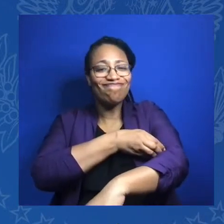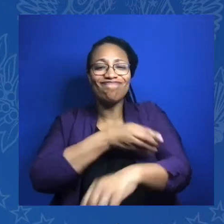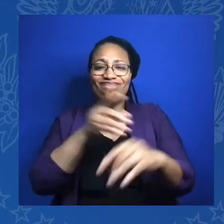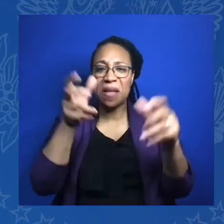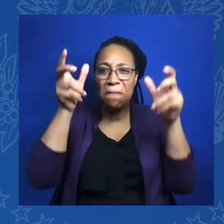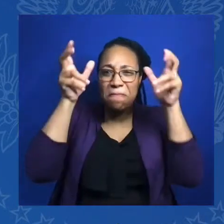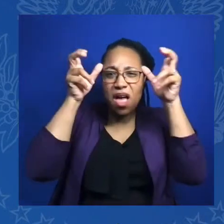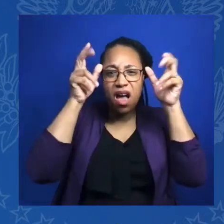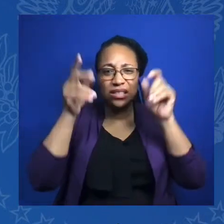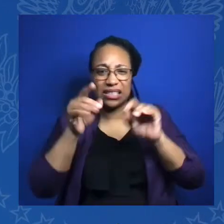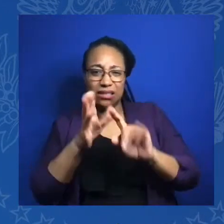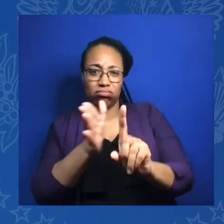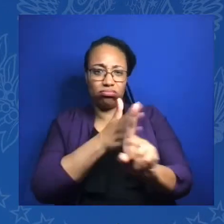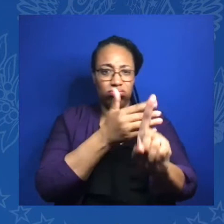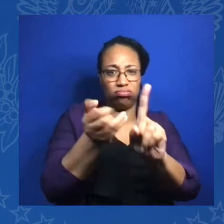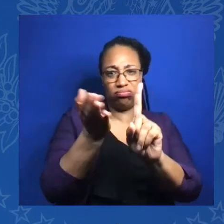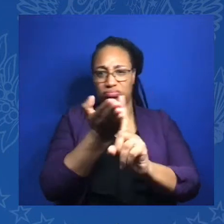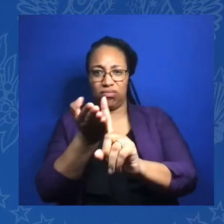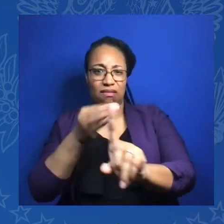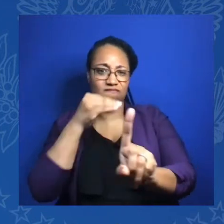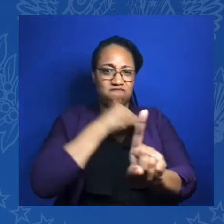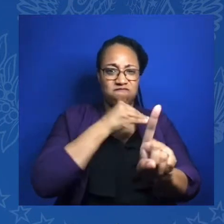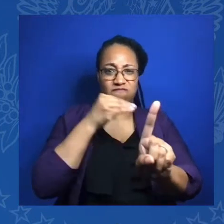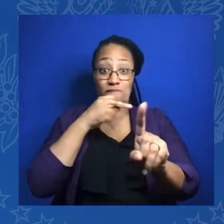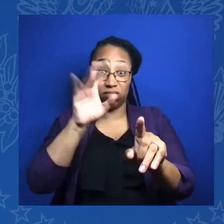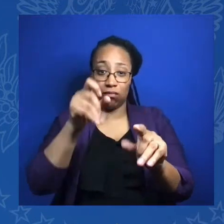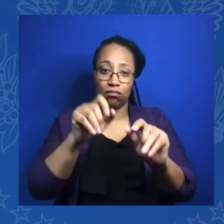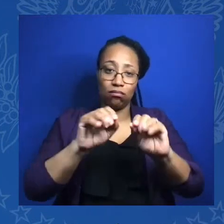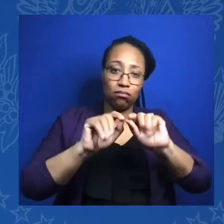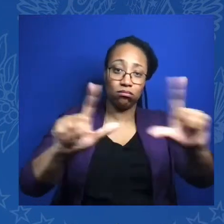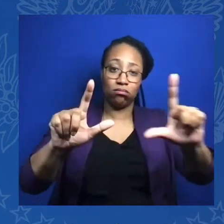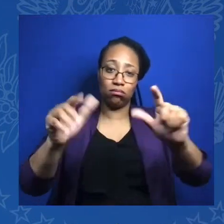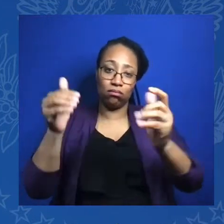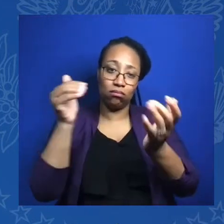designed to generate a cycle of anger, hate, and even violence.